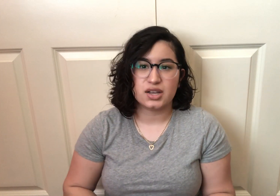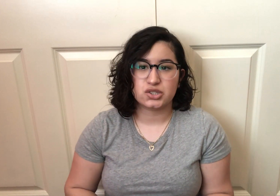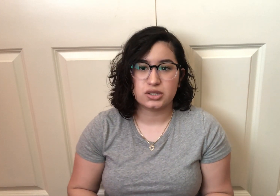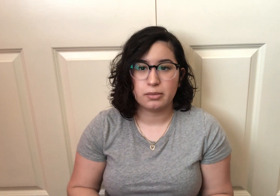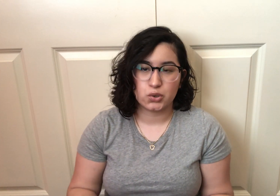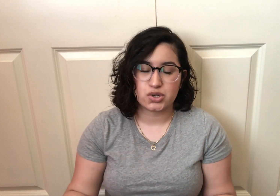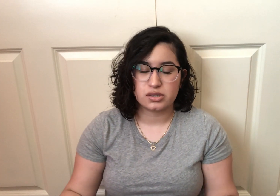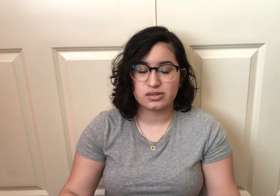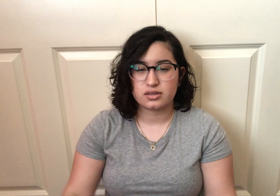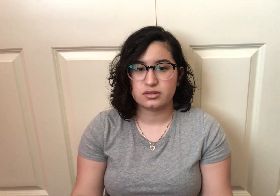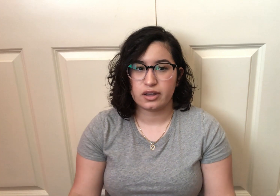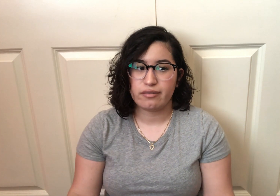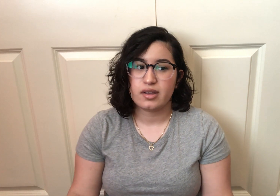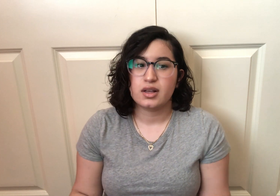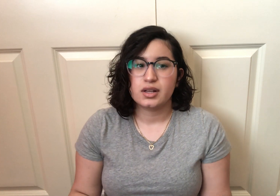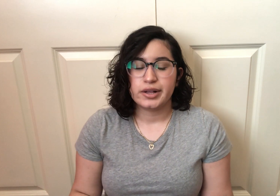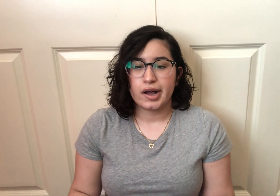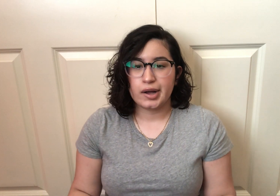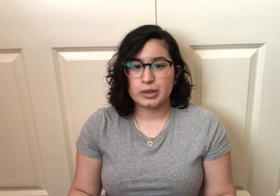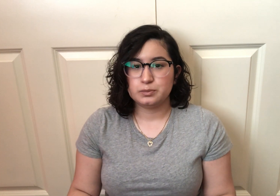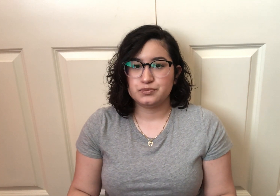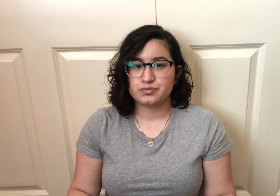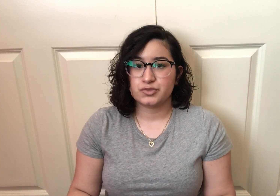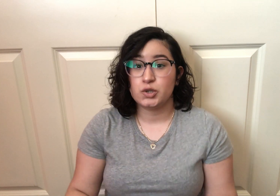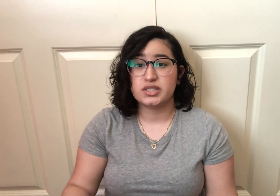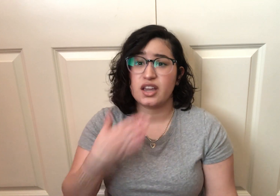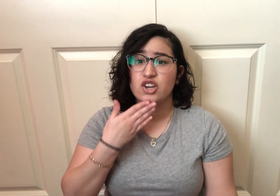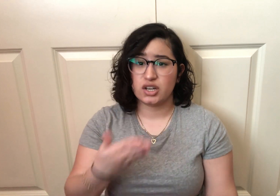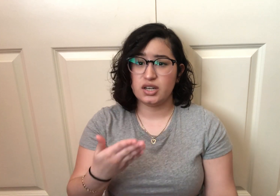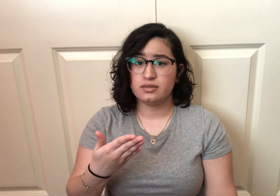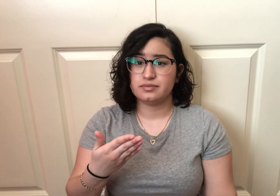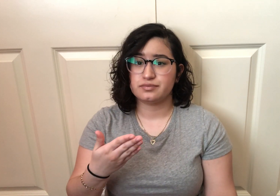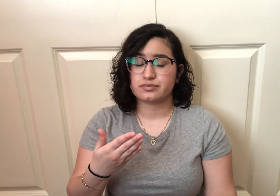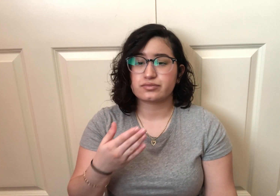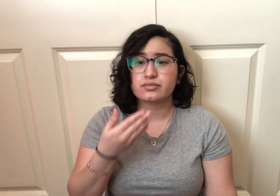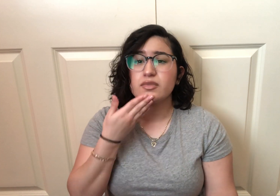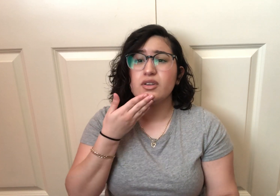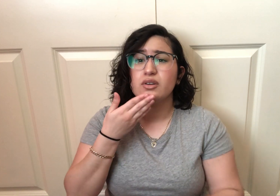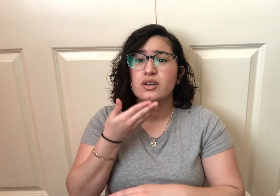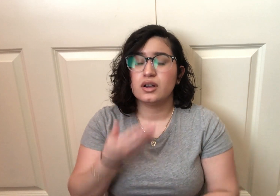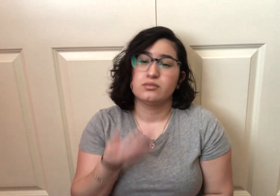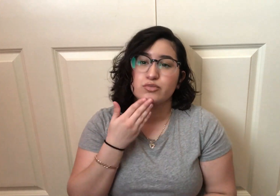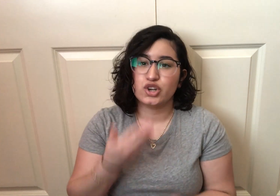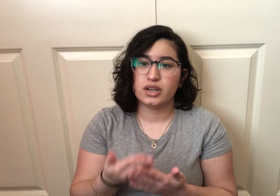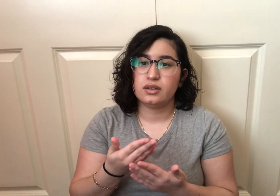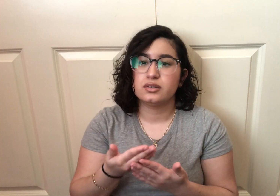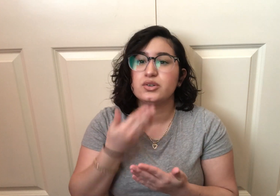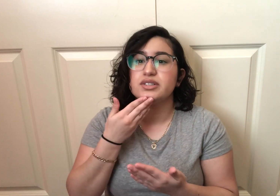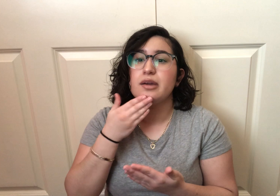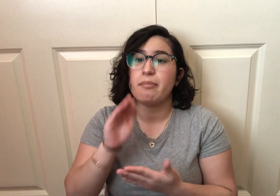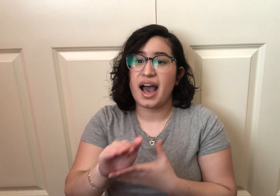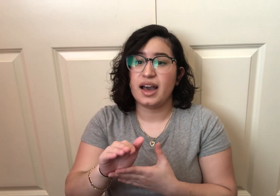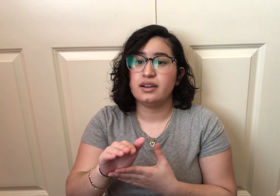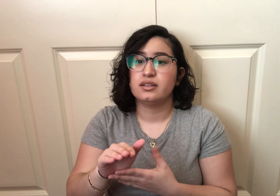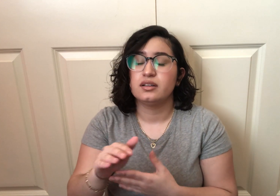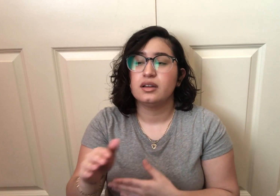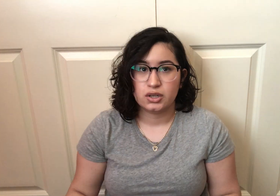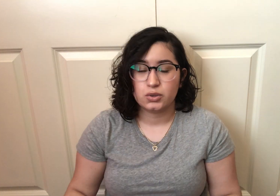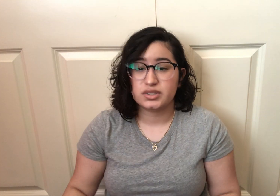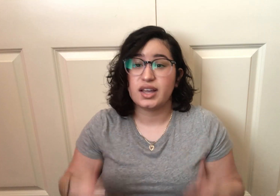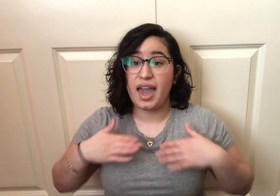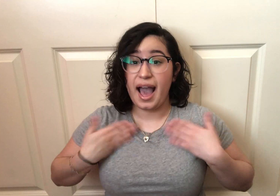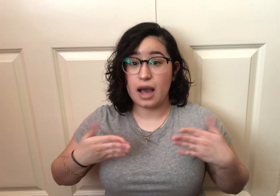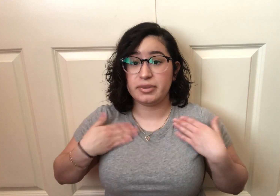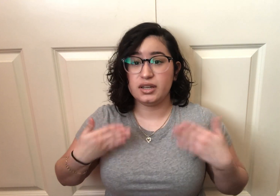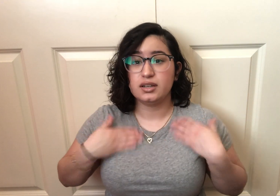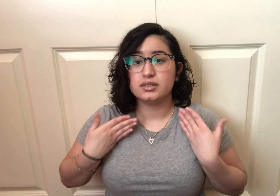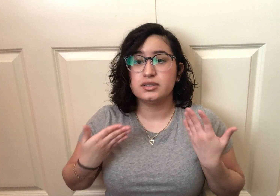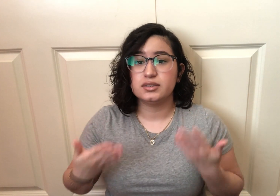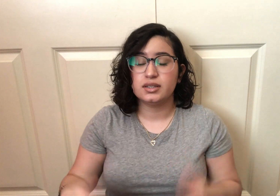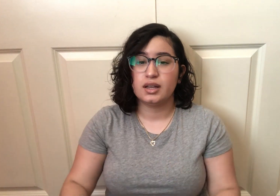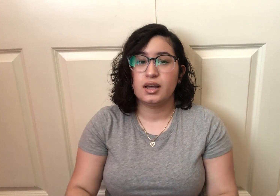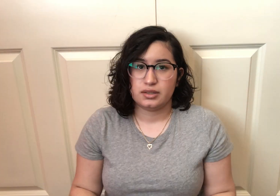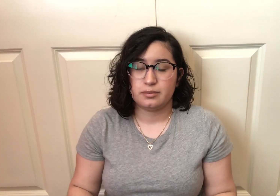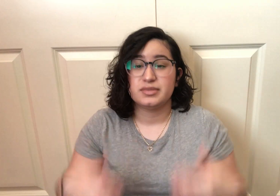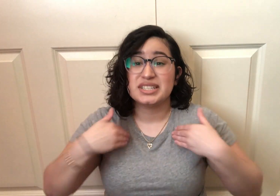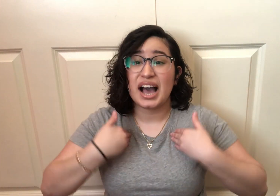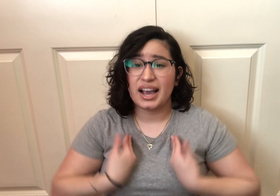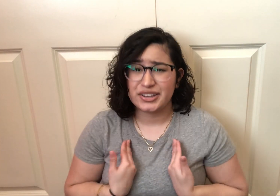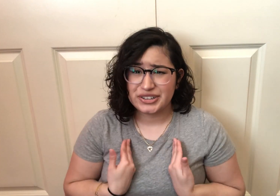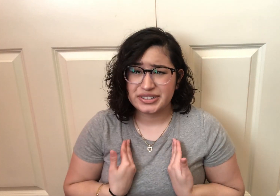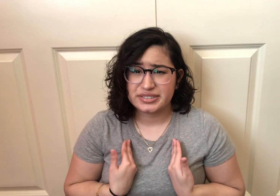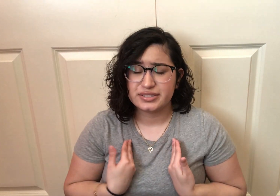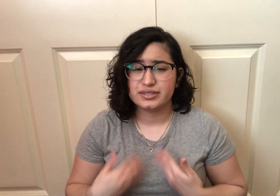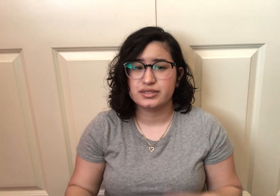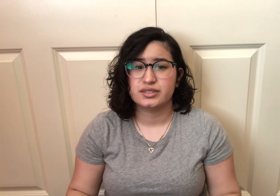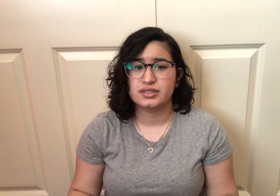emotions. You can say "good." You could say "bad." "Happy." "Tired."